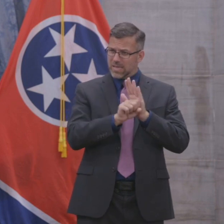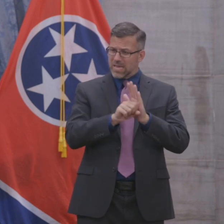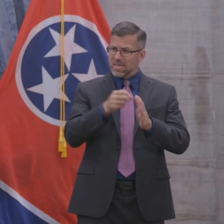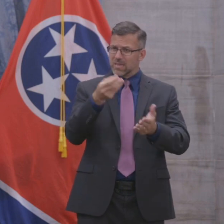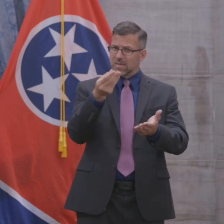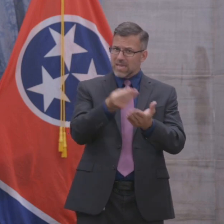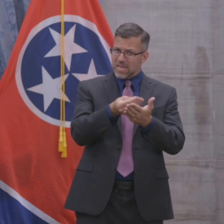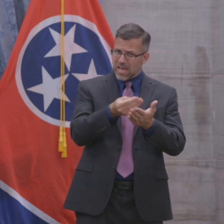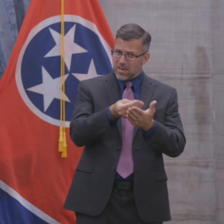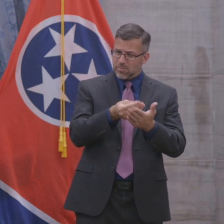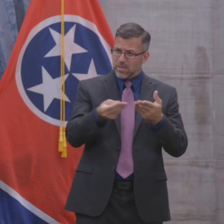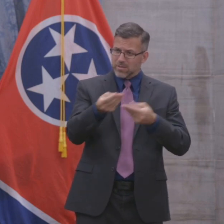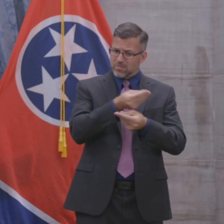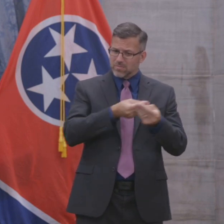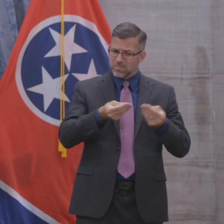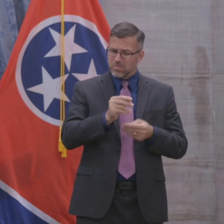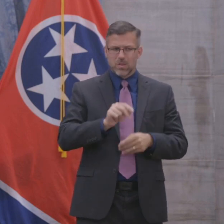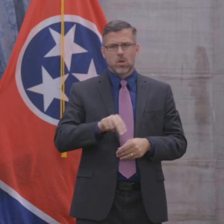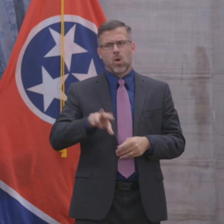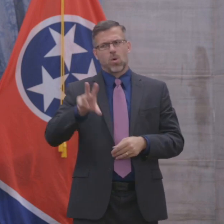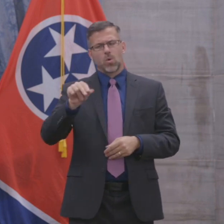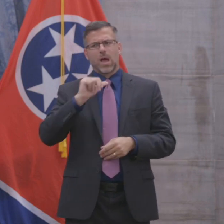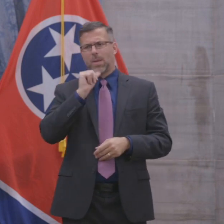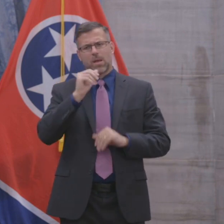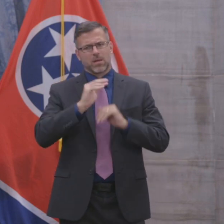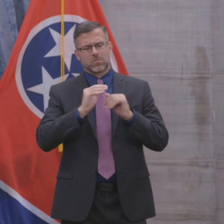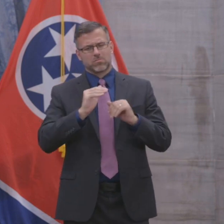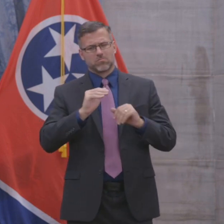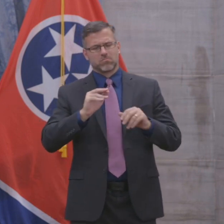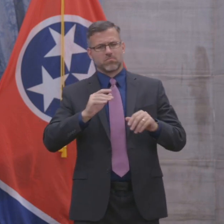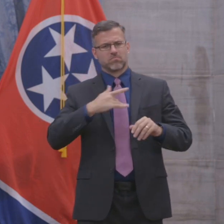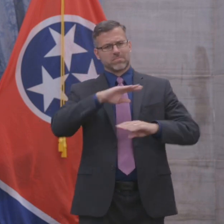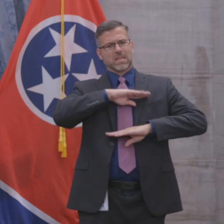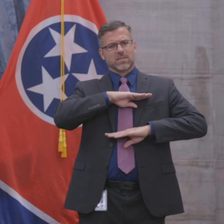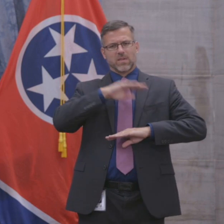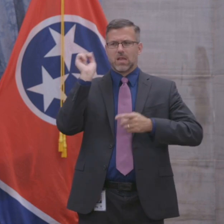we've seen that happen from March till today. So that's why